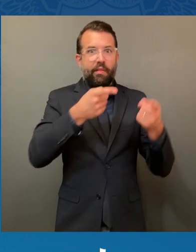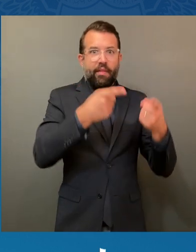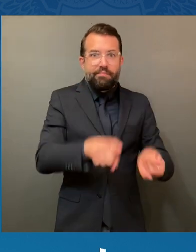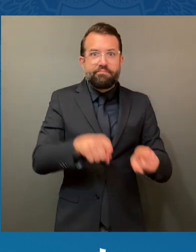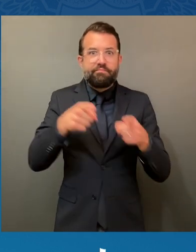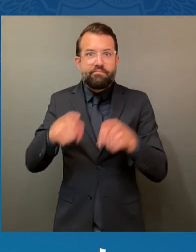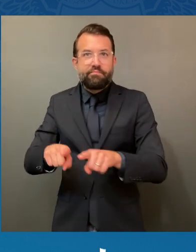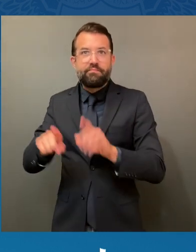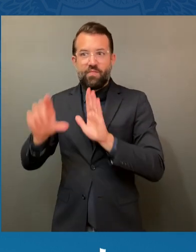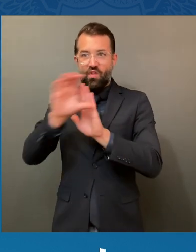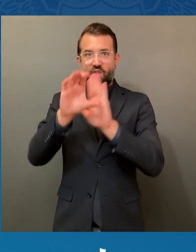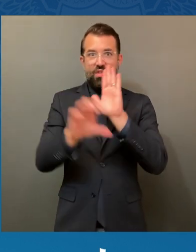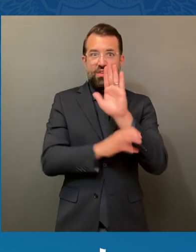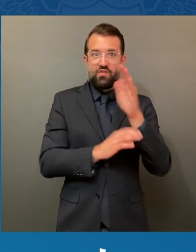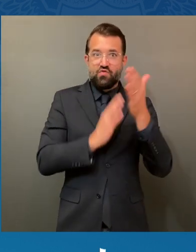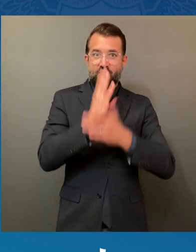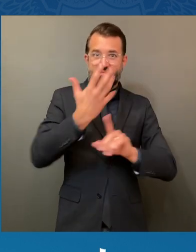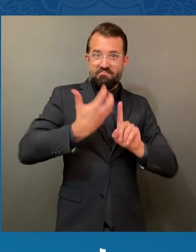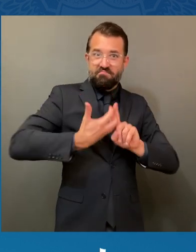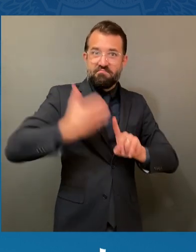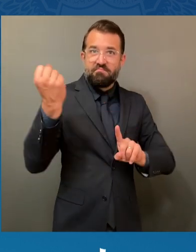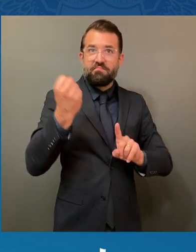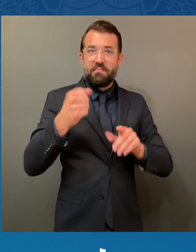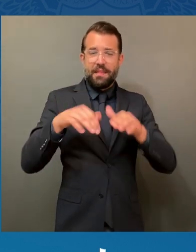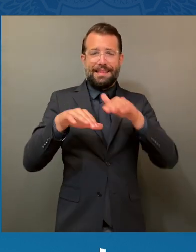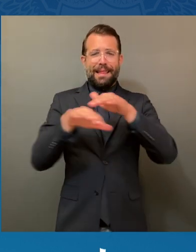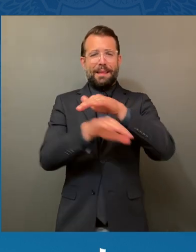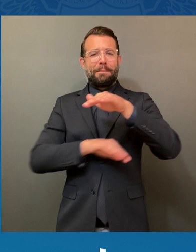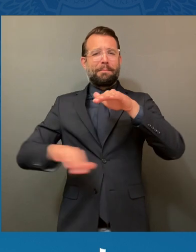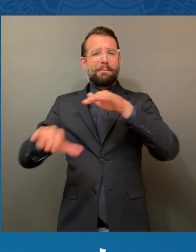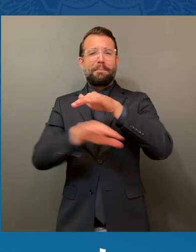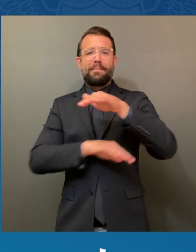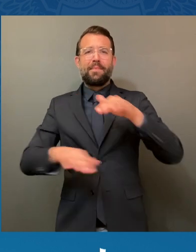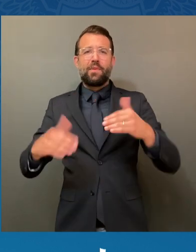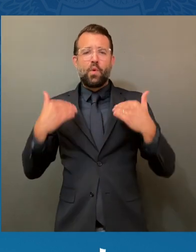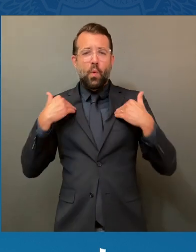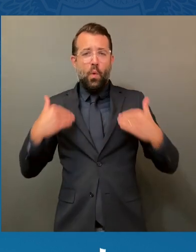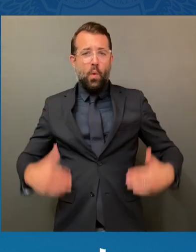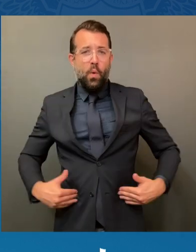such a fundamental right as the ability of an individual